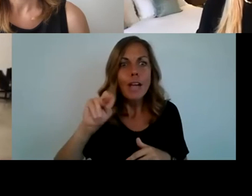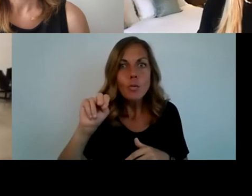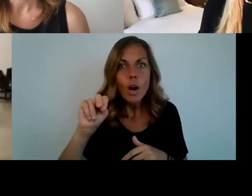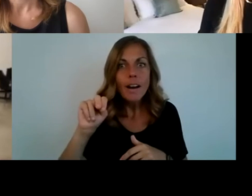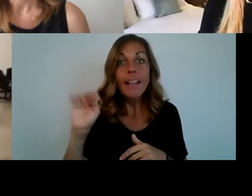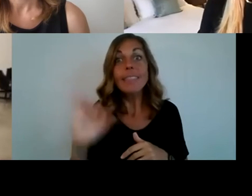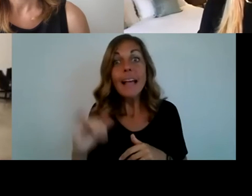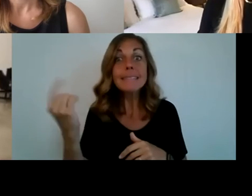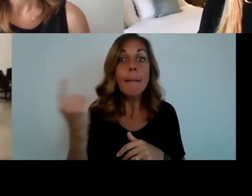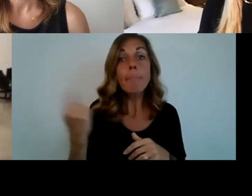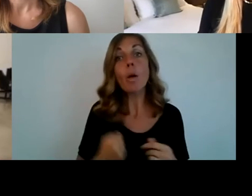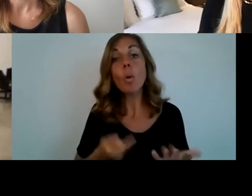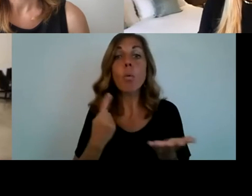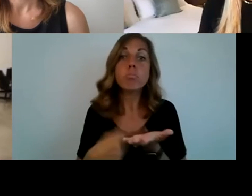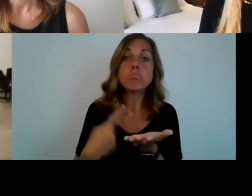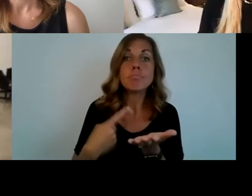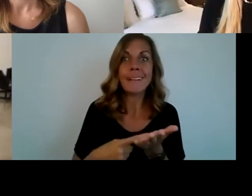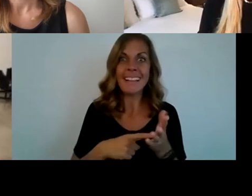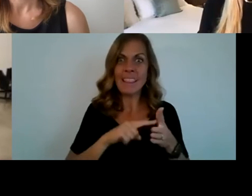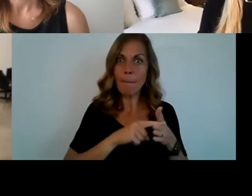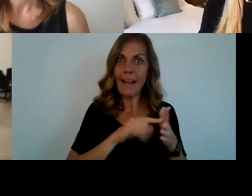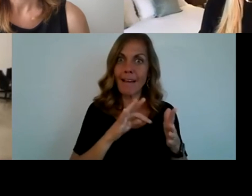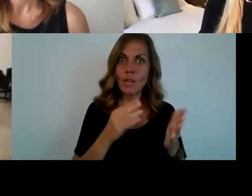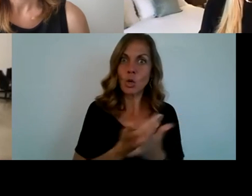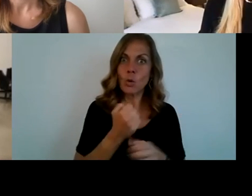the org at the start of the new year. And something we were trying to keep top of mind